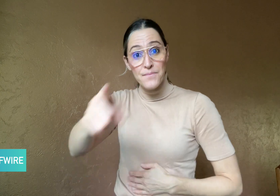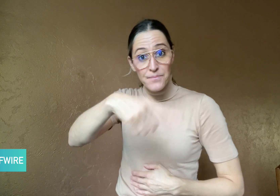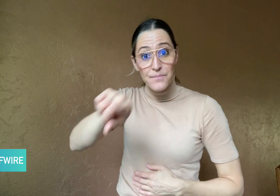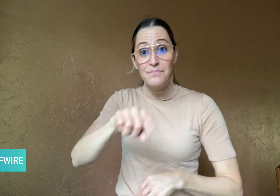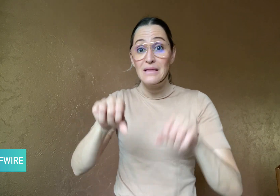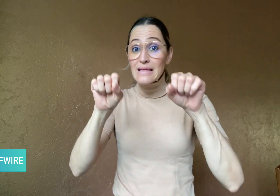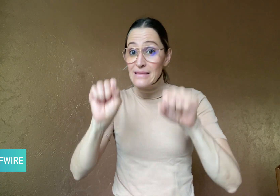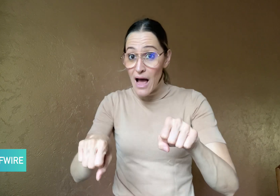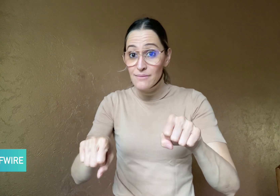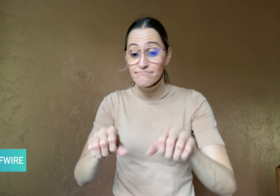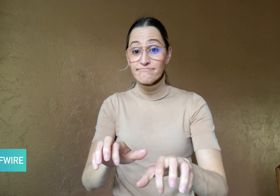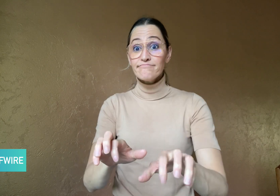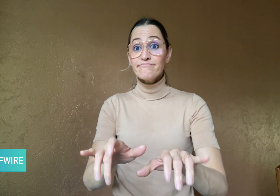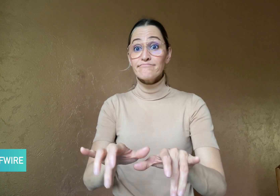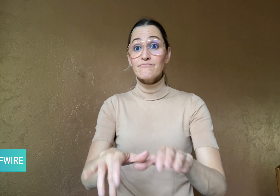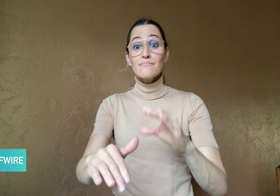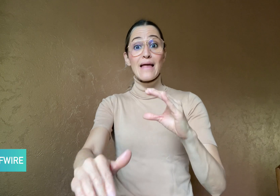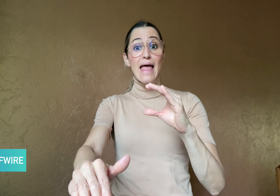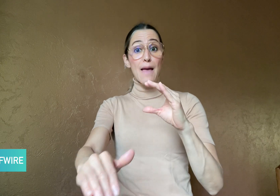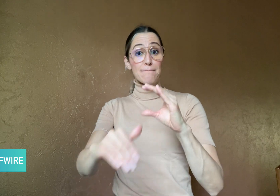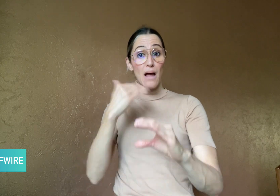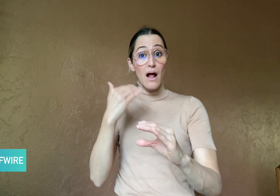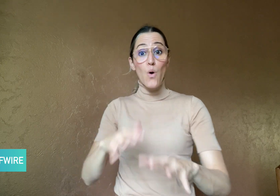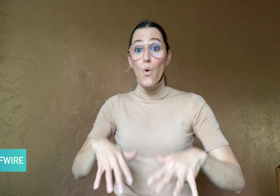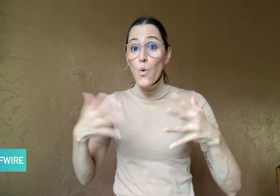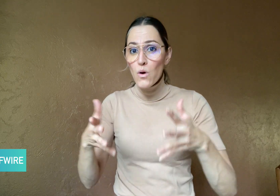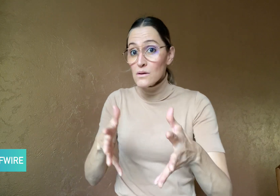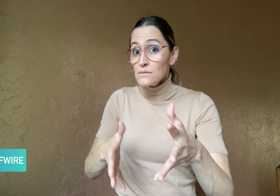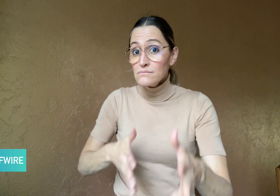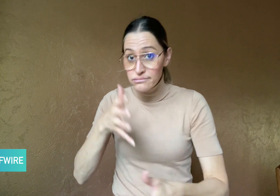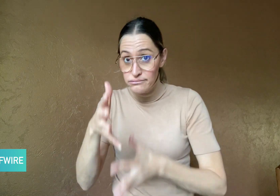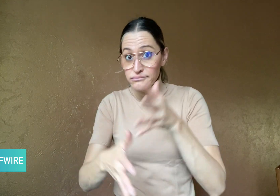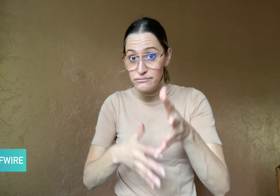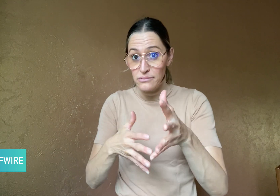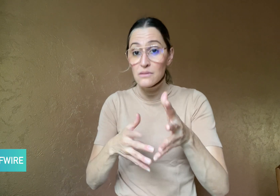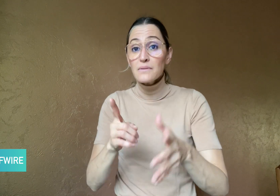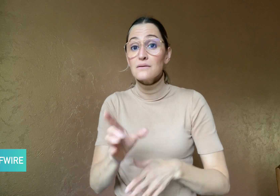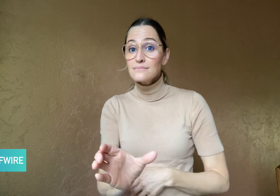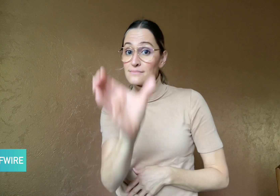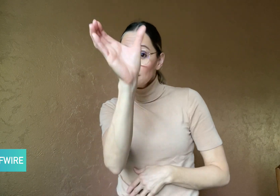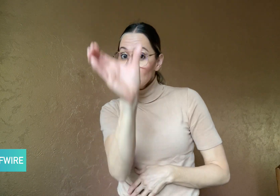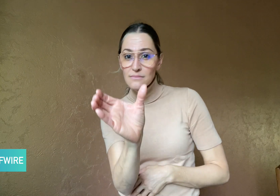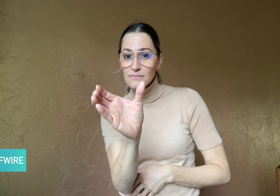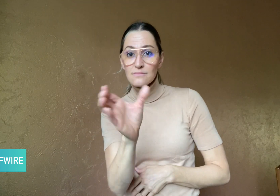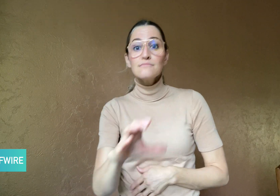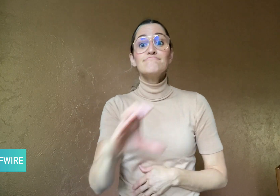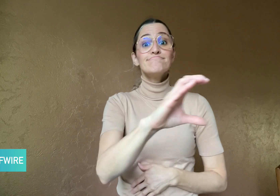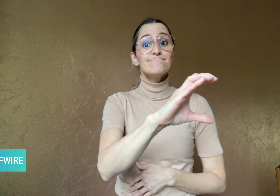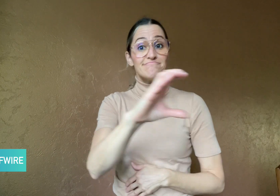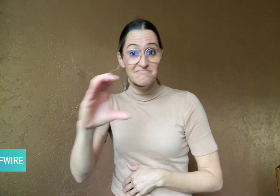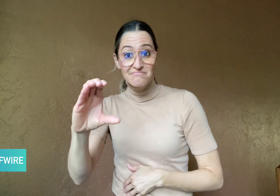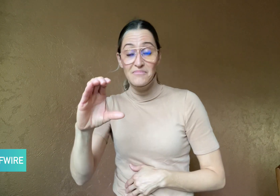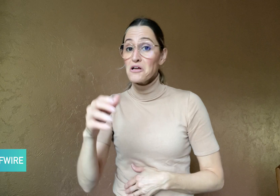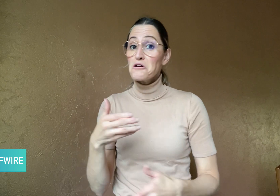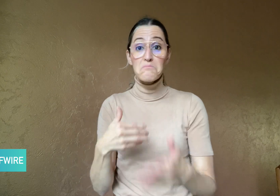You can email your text or video comments